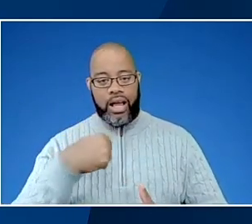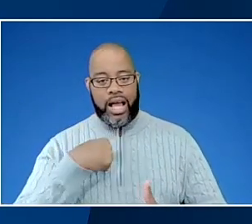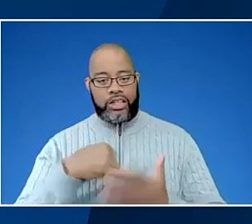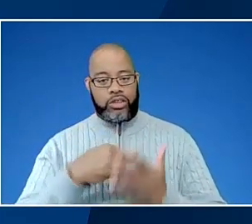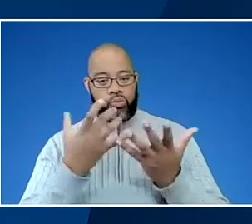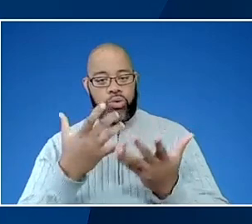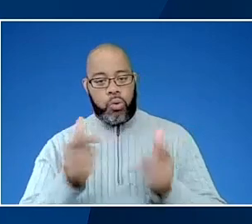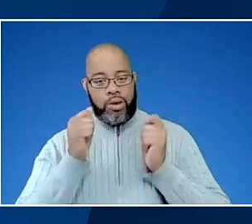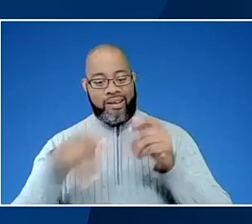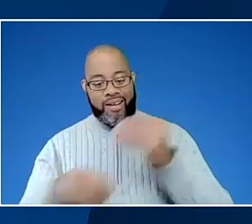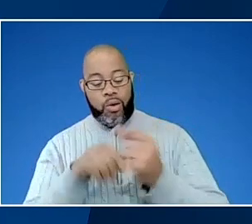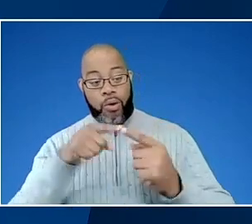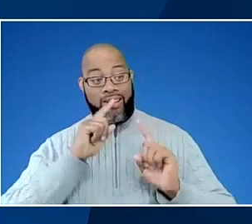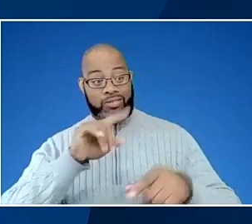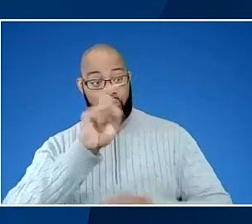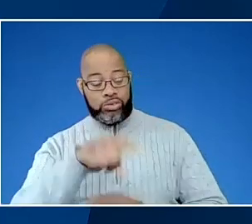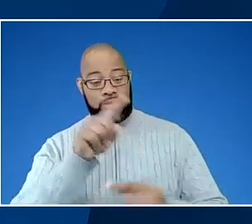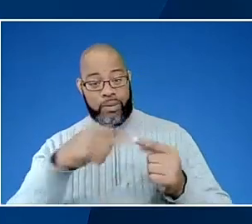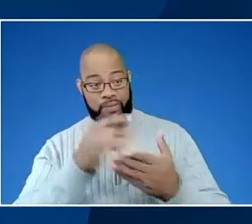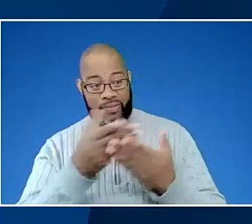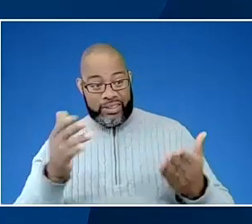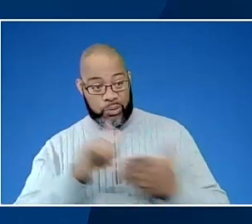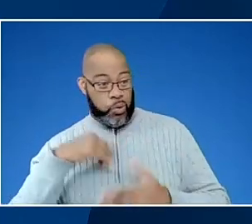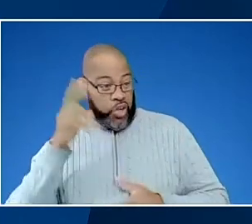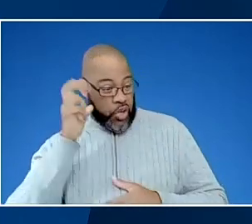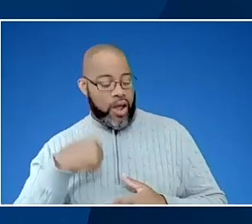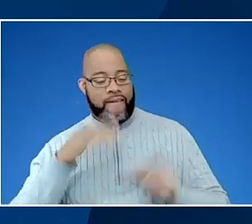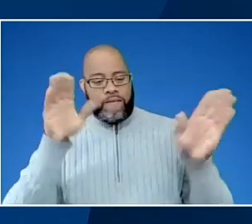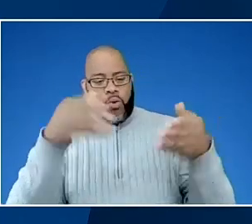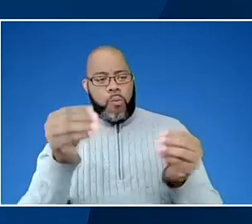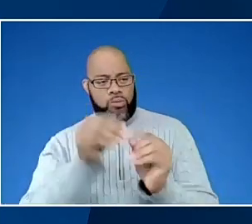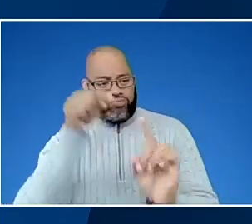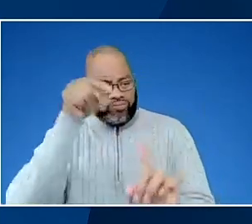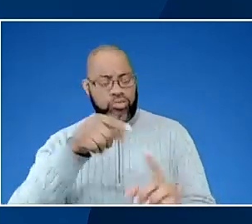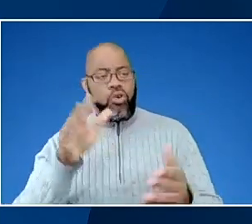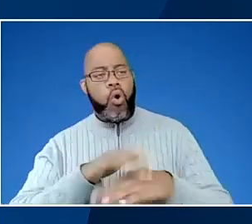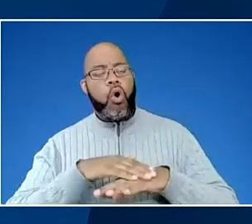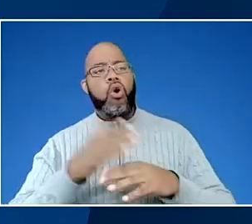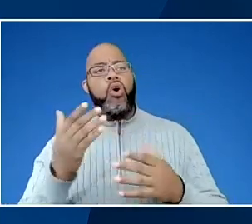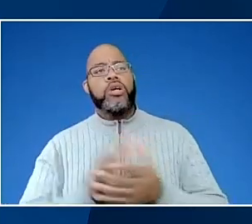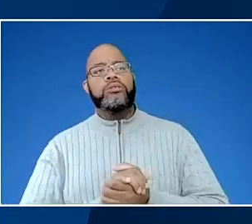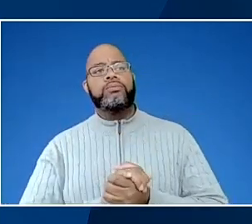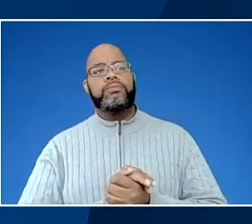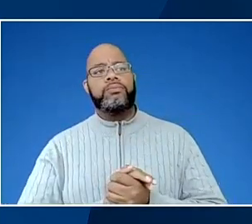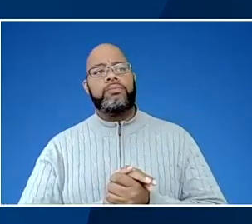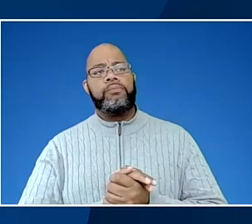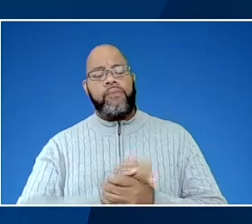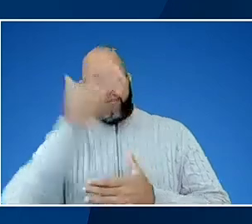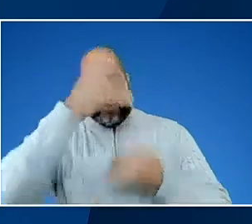when I answered the question about things we're hearing, I was focusing very much on the front lines and the state where I live